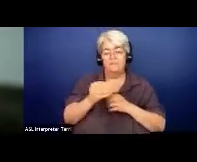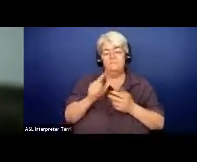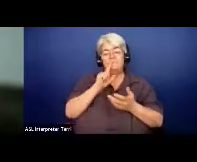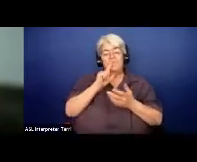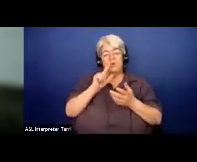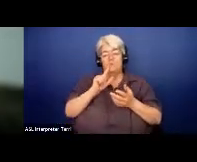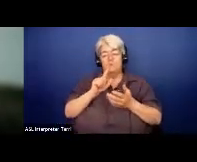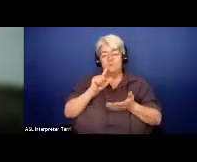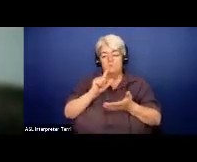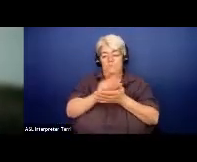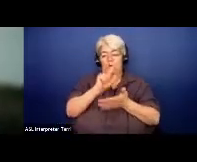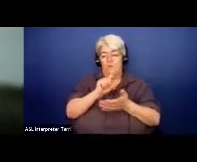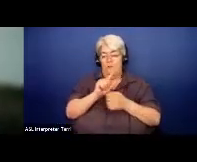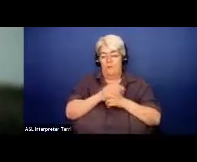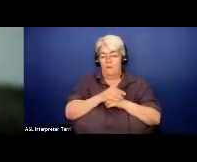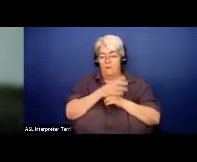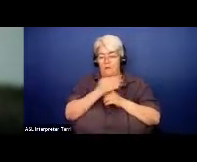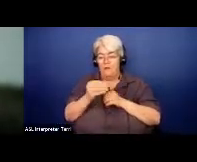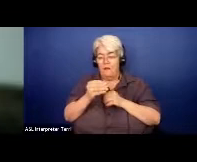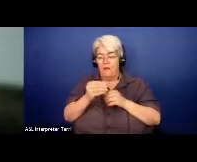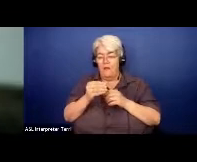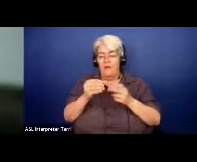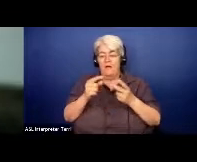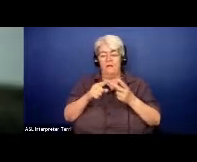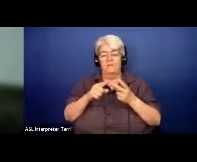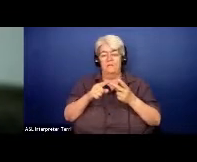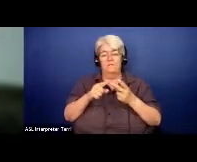best practices guide has been the other